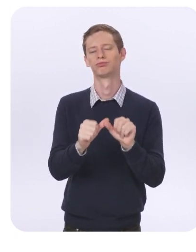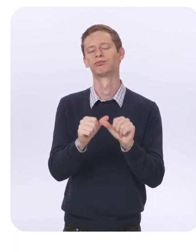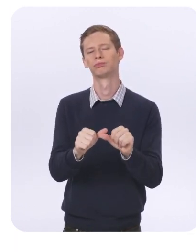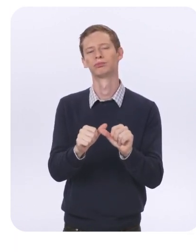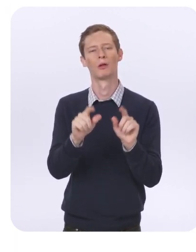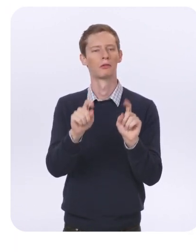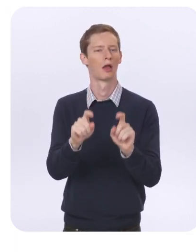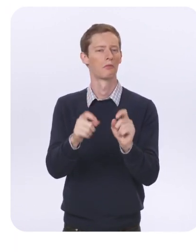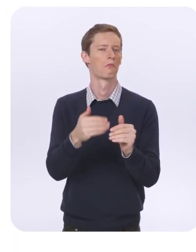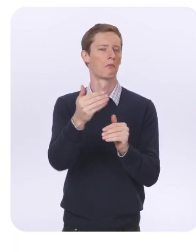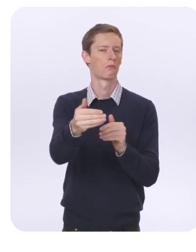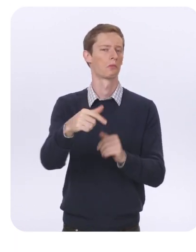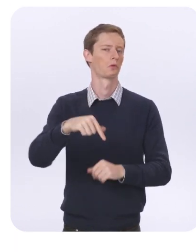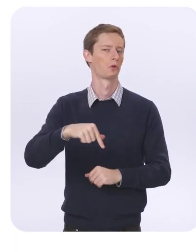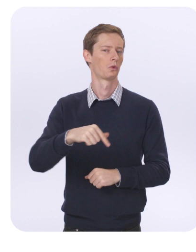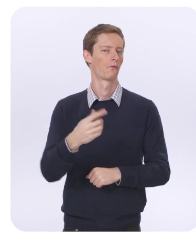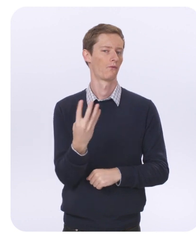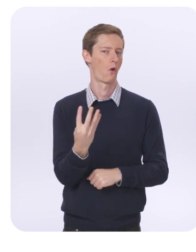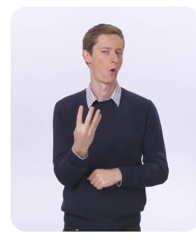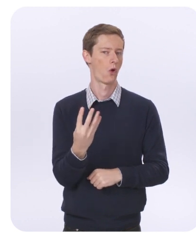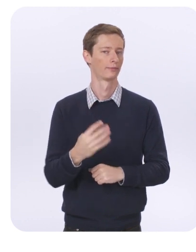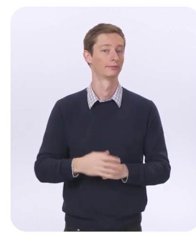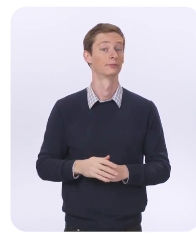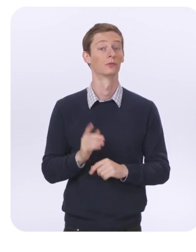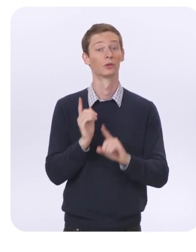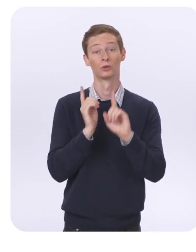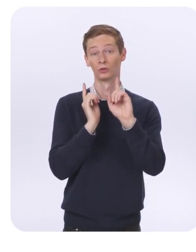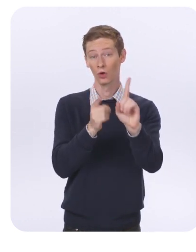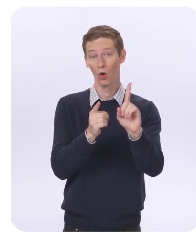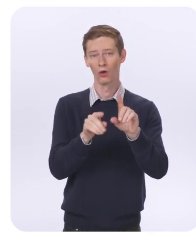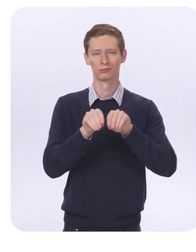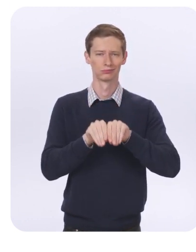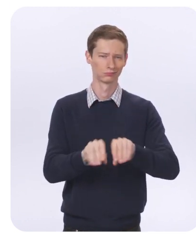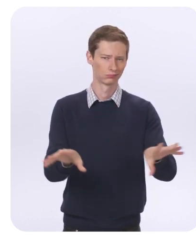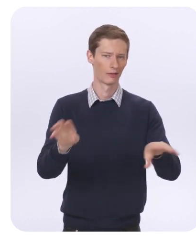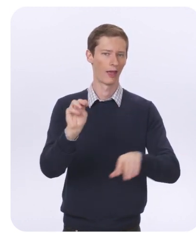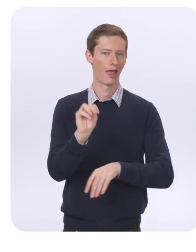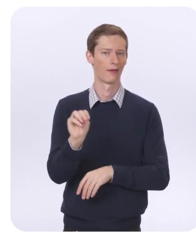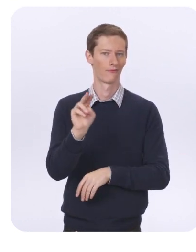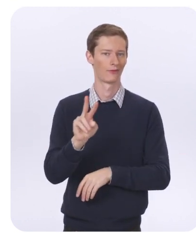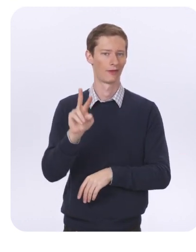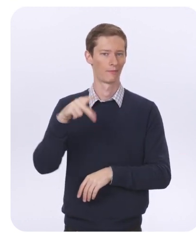that launched in June. This program consists of bringing two titles to subscribers each month,